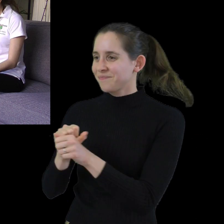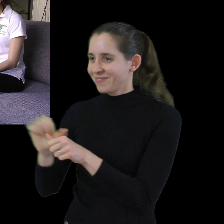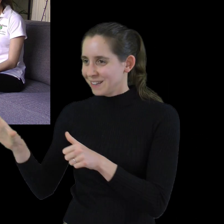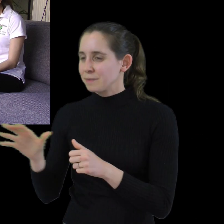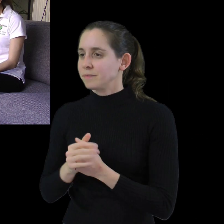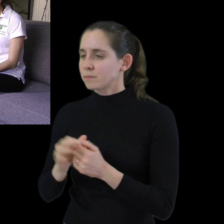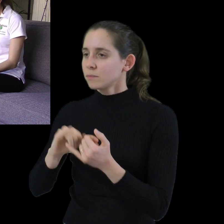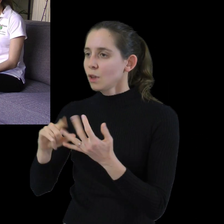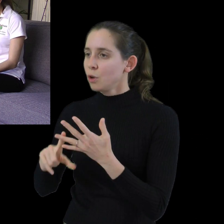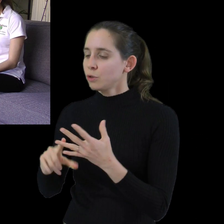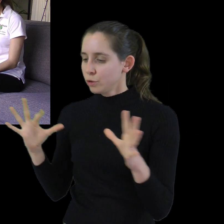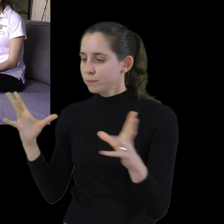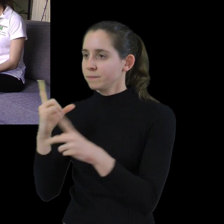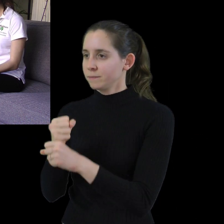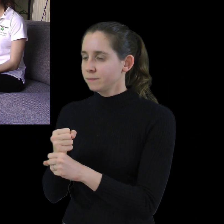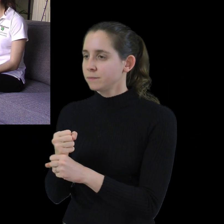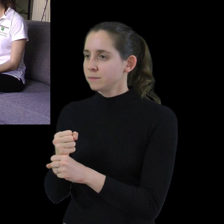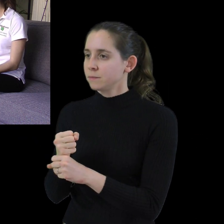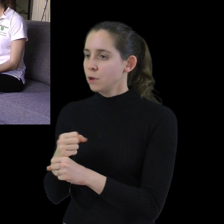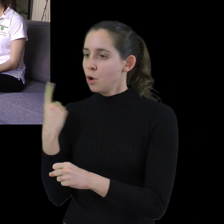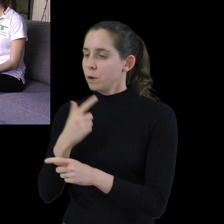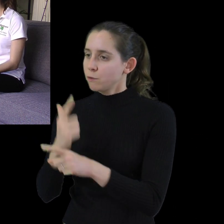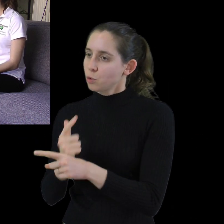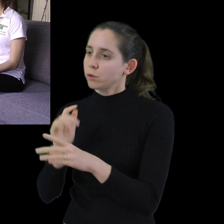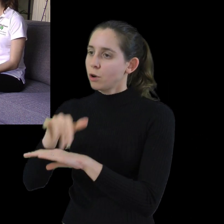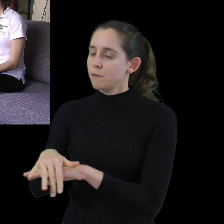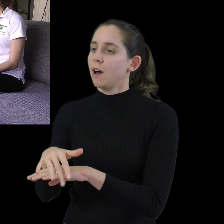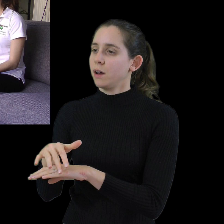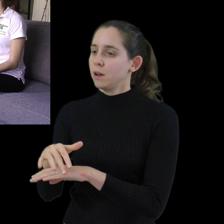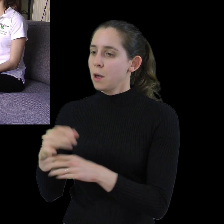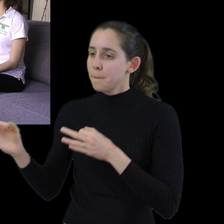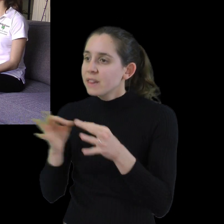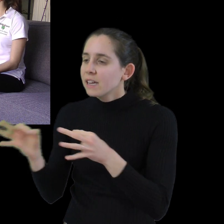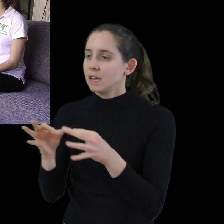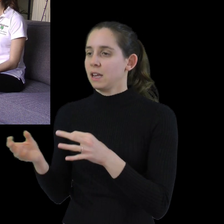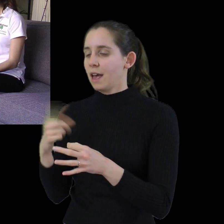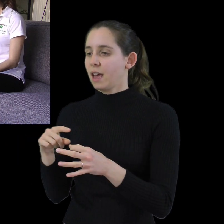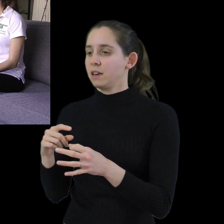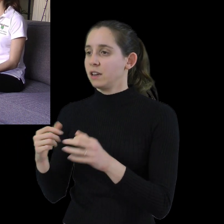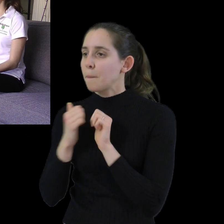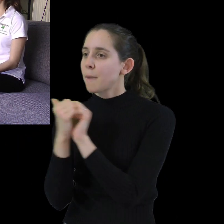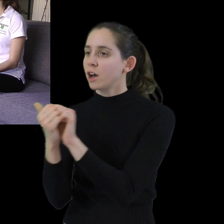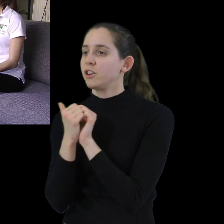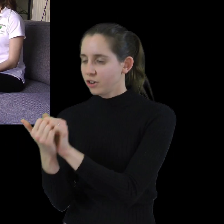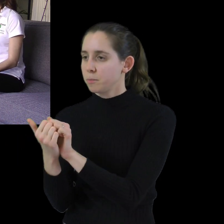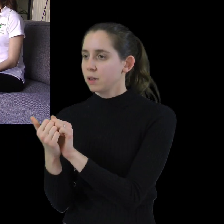So just to wrap up, so we've talked about, you know, planning and it's a partnership and, you know, we